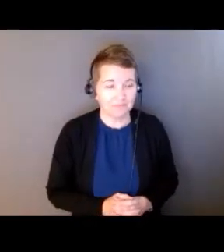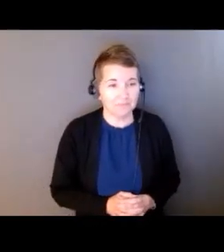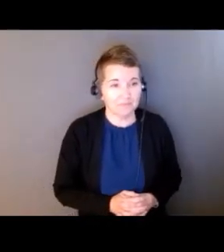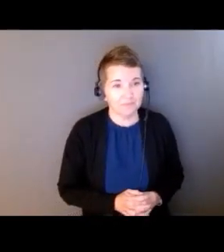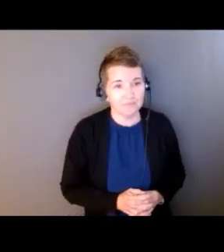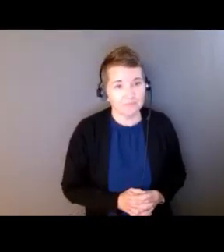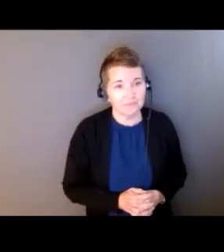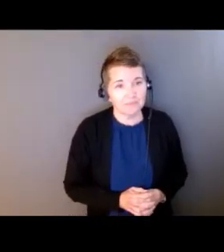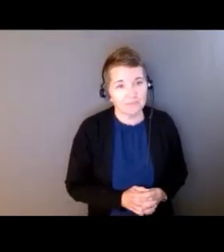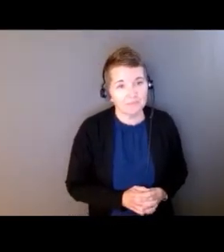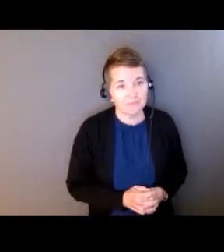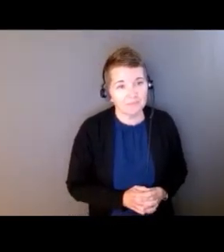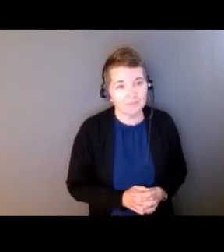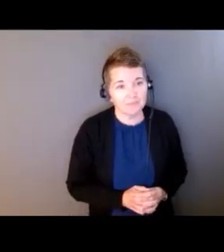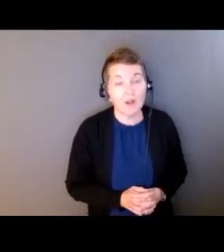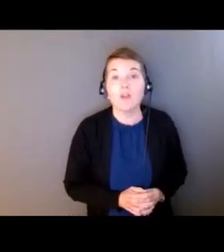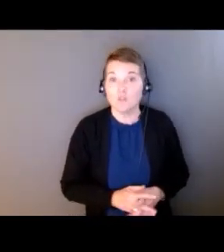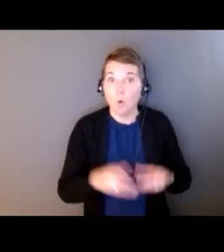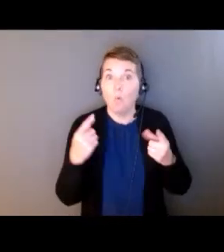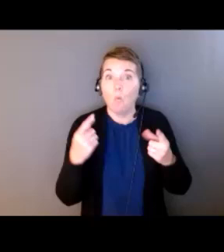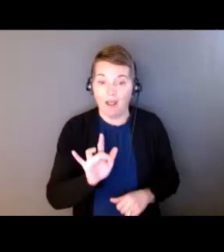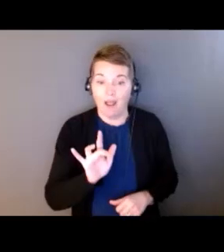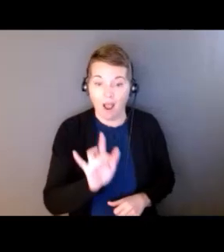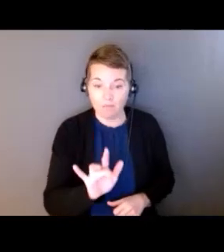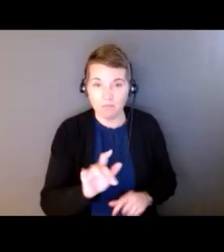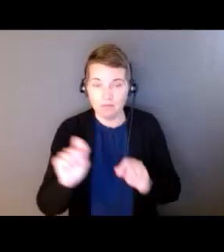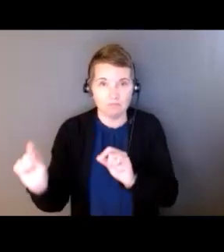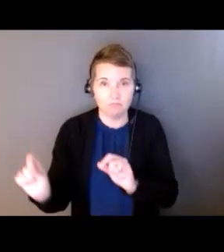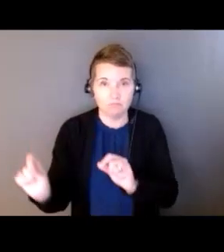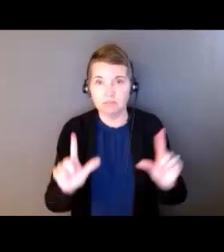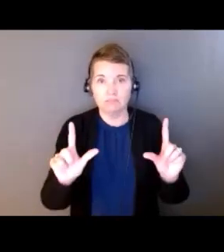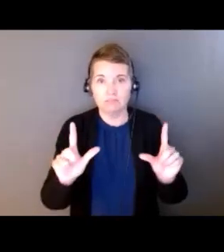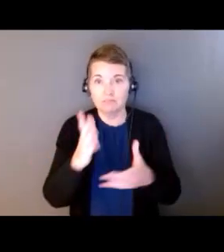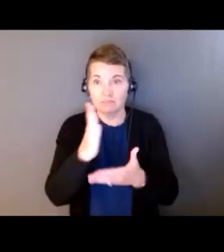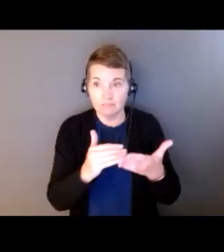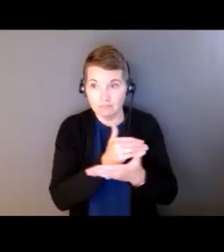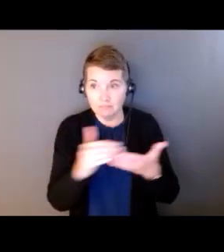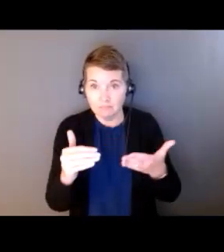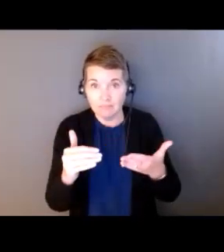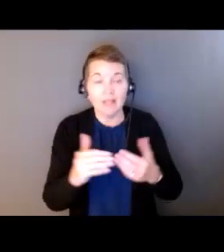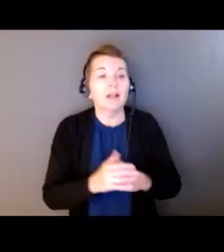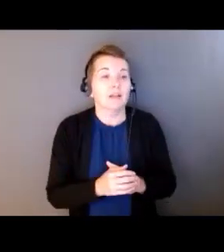All right, so when this Budget Form appears, you'll notice really that there are two tabs.